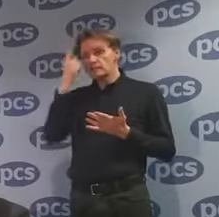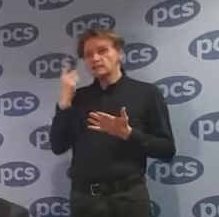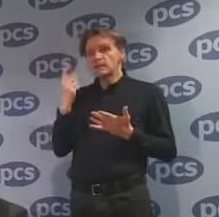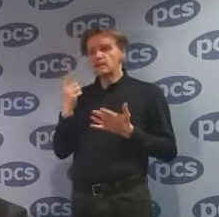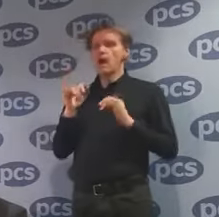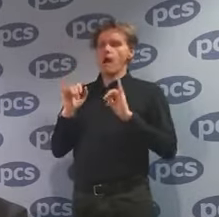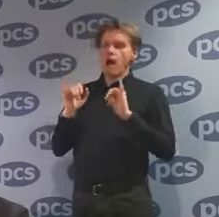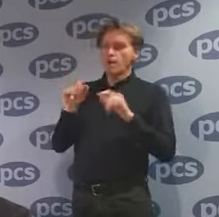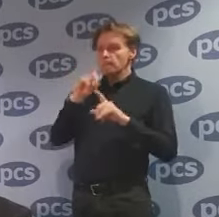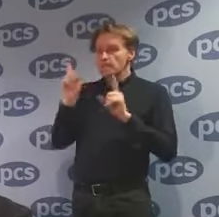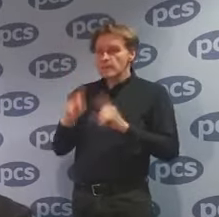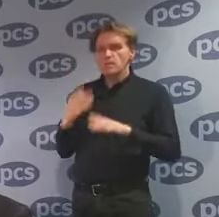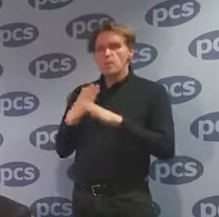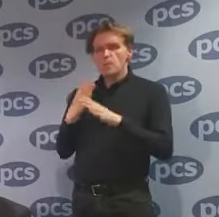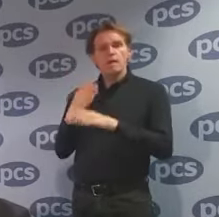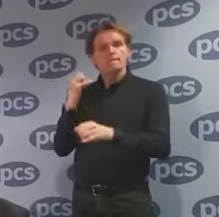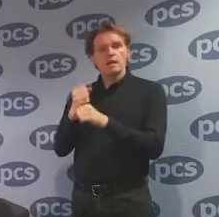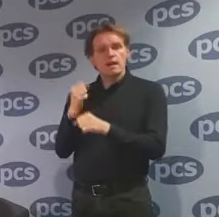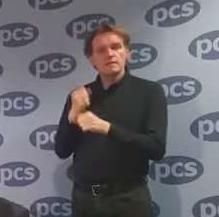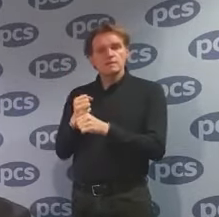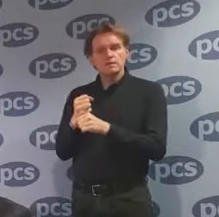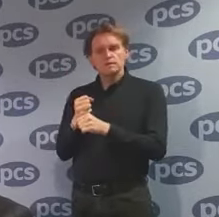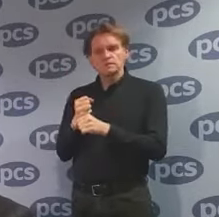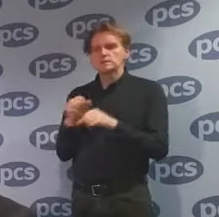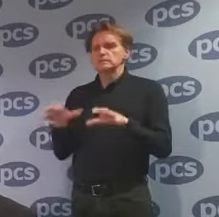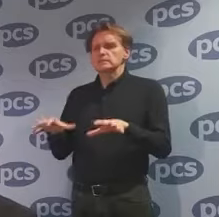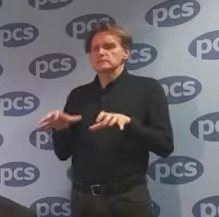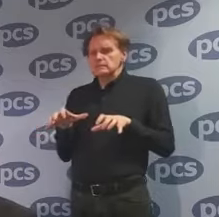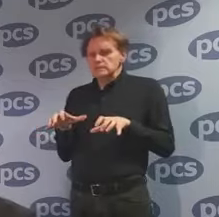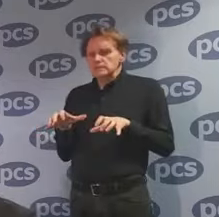is happening to people on benefits it's happening to people whose services are